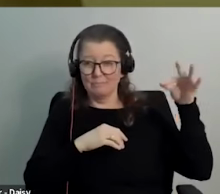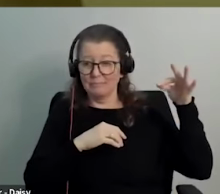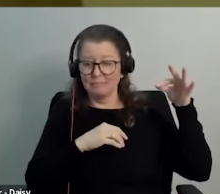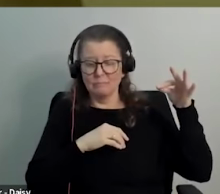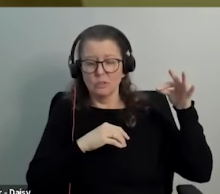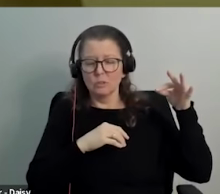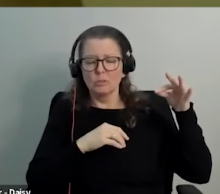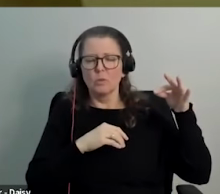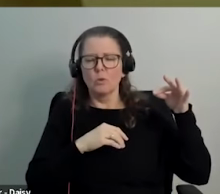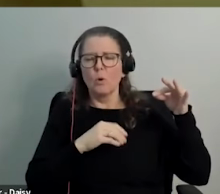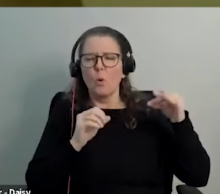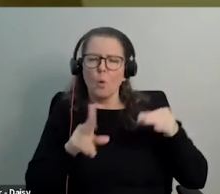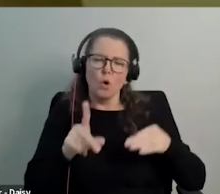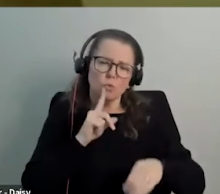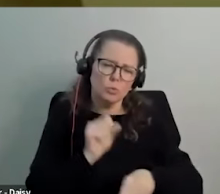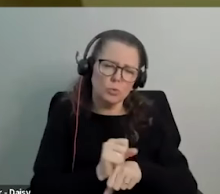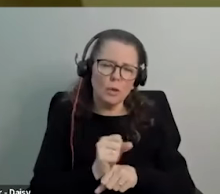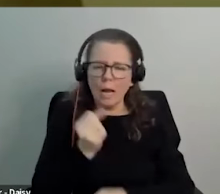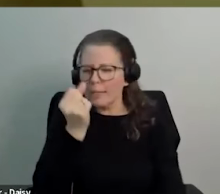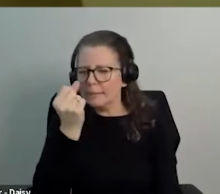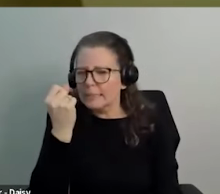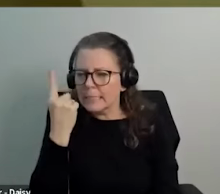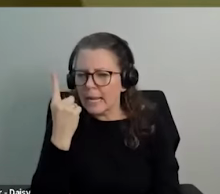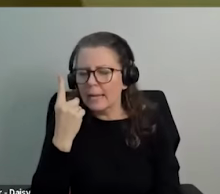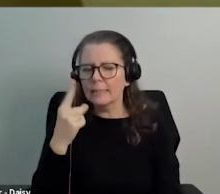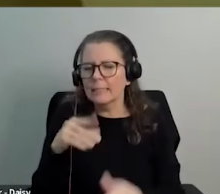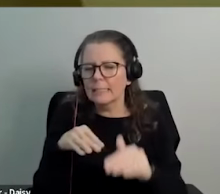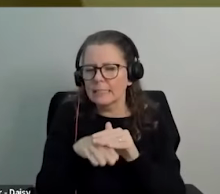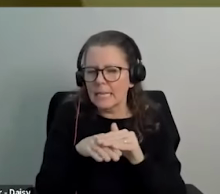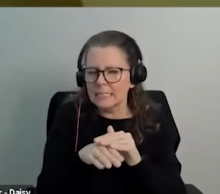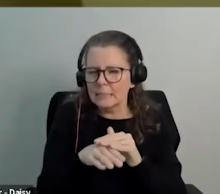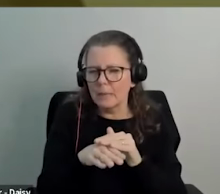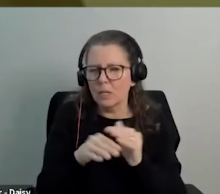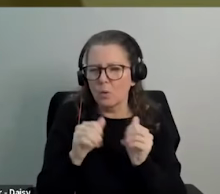When it comes to a device, for me, like, do you understand the accessibility settings in this device?